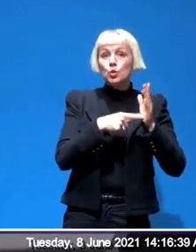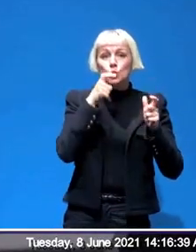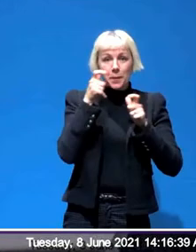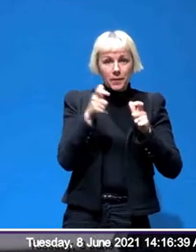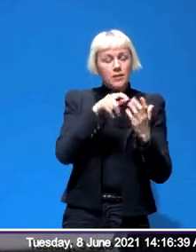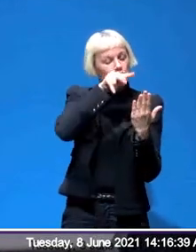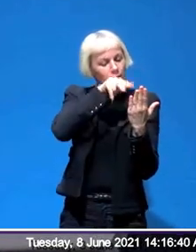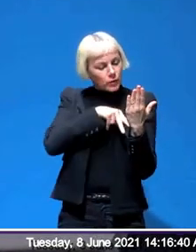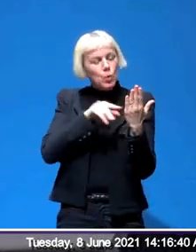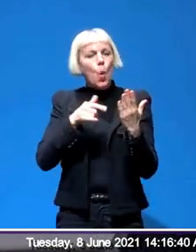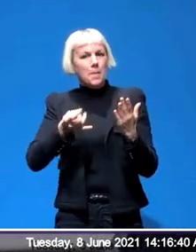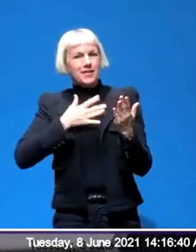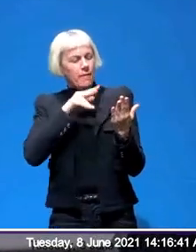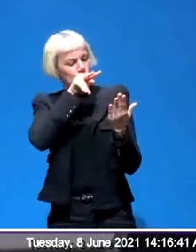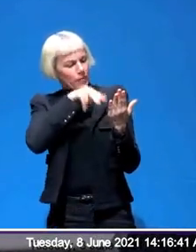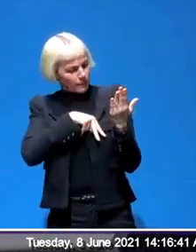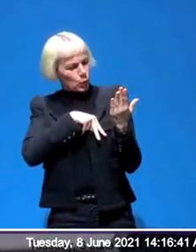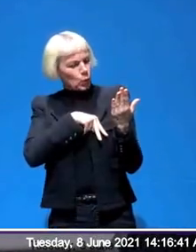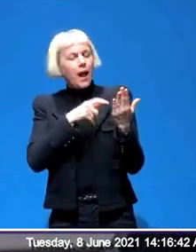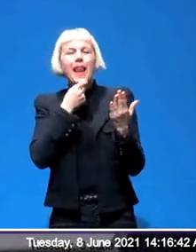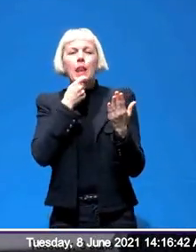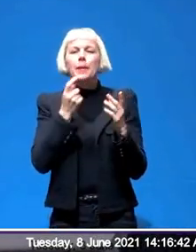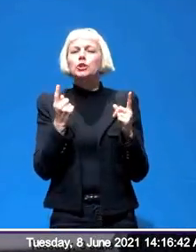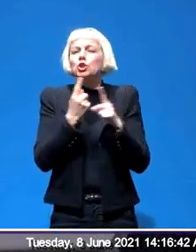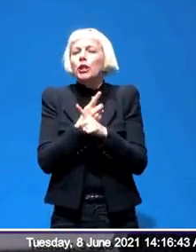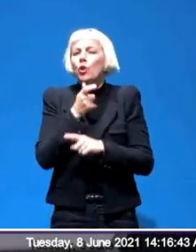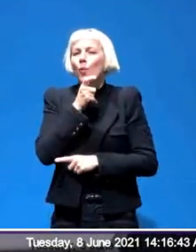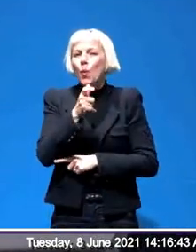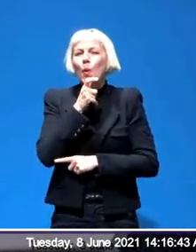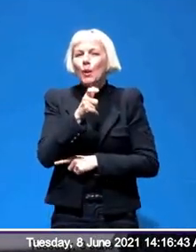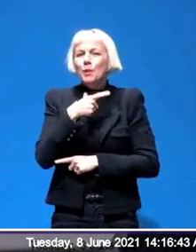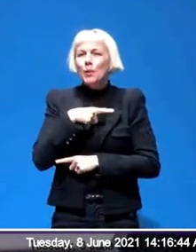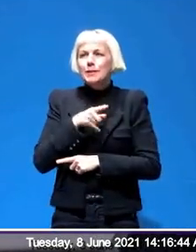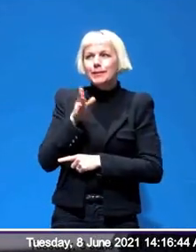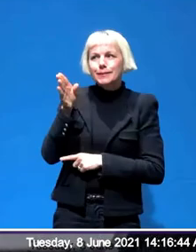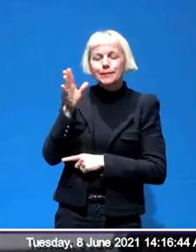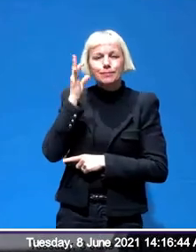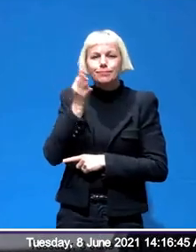change some of the wording in the document because it was incorrect or